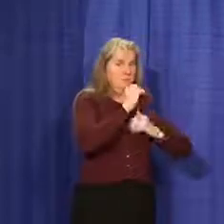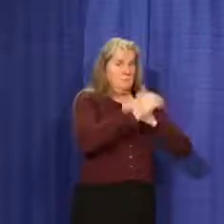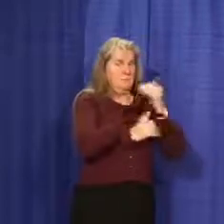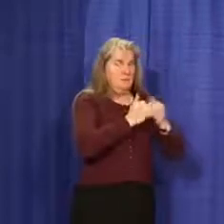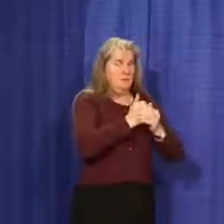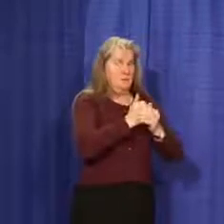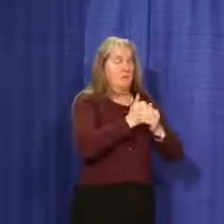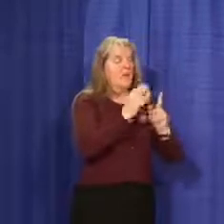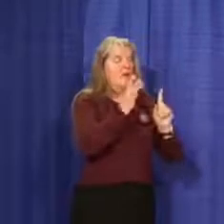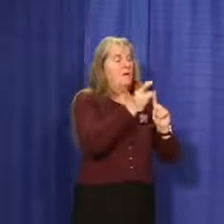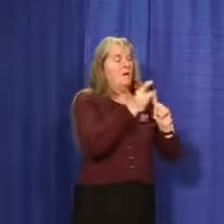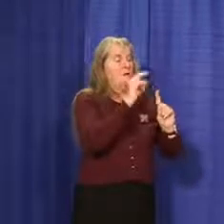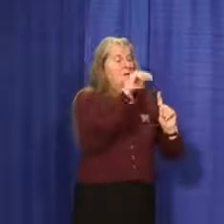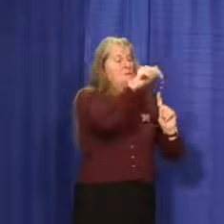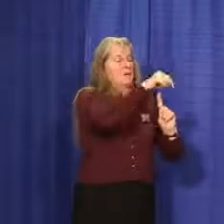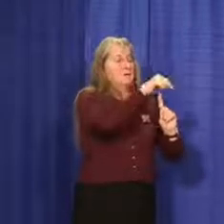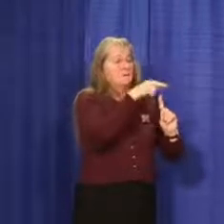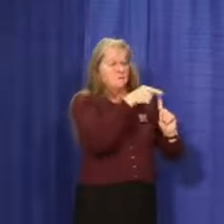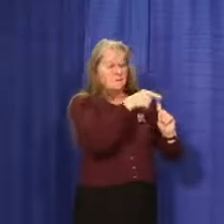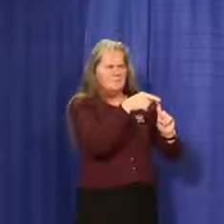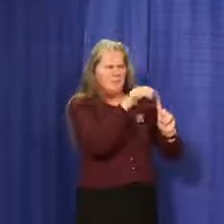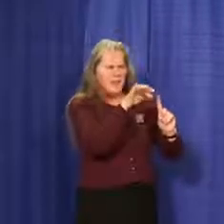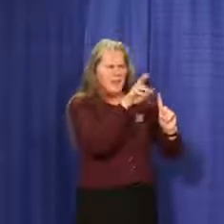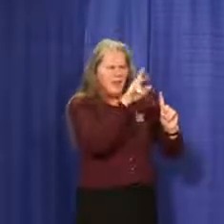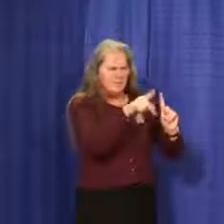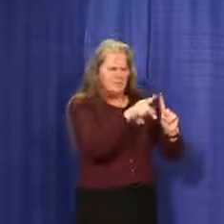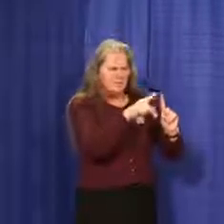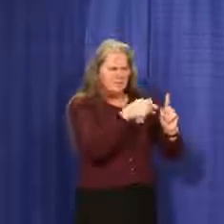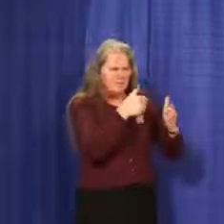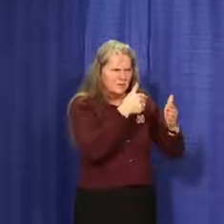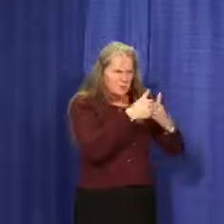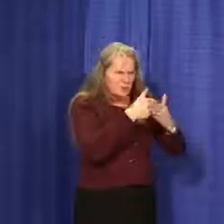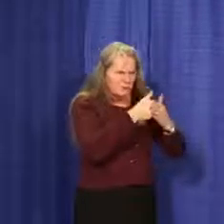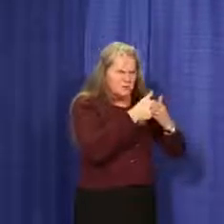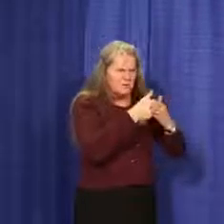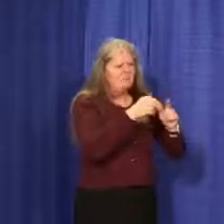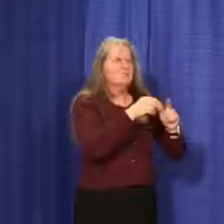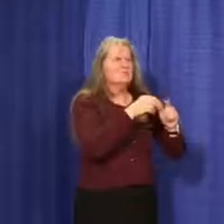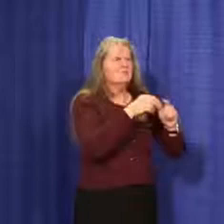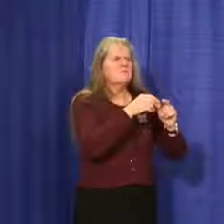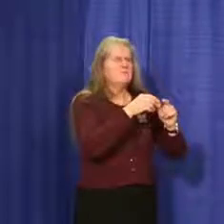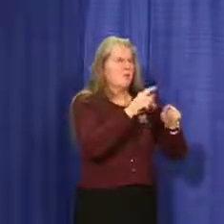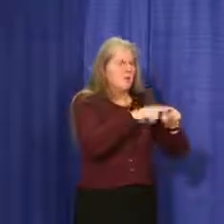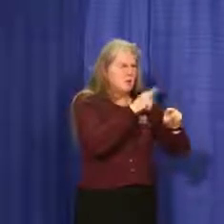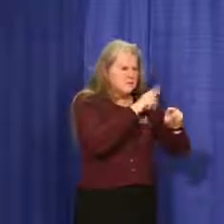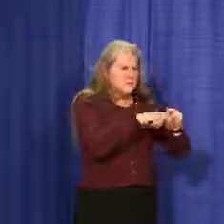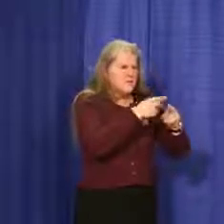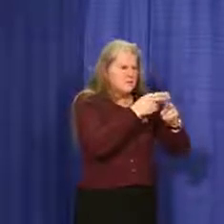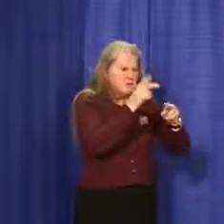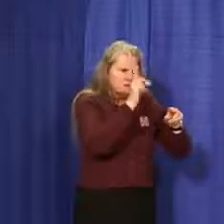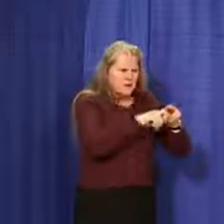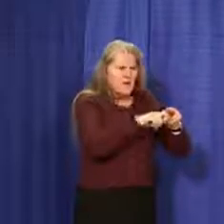contact tracing is looking at how close, what was the duration, what were the settings